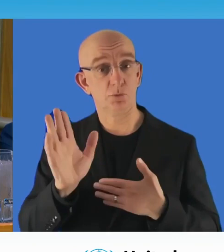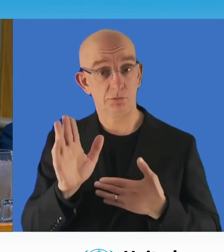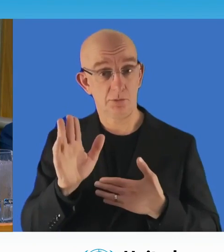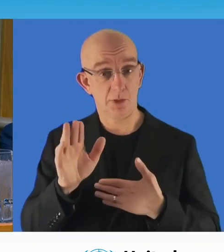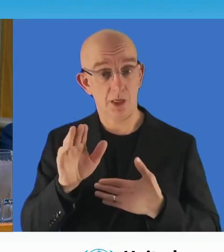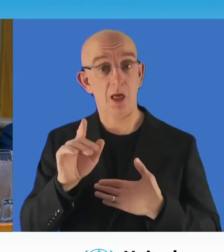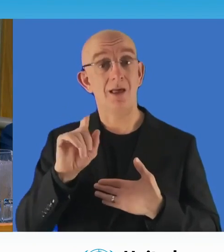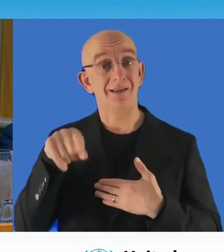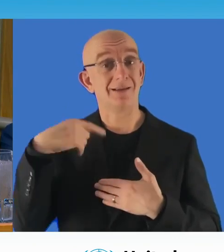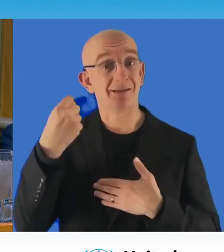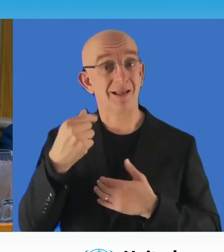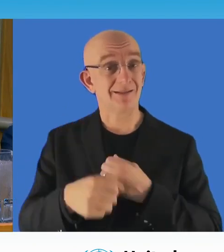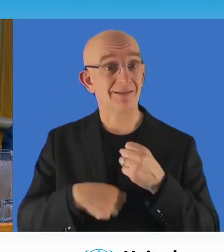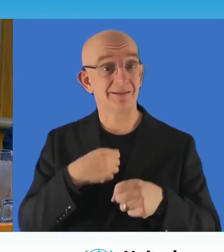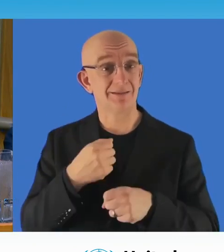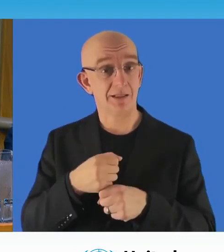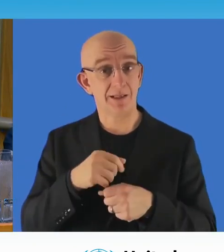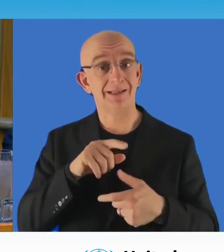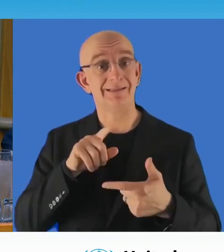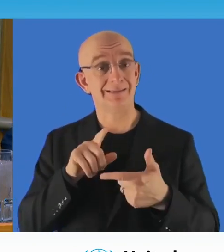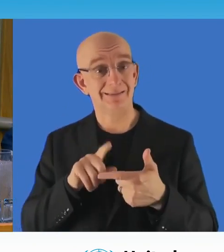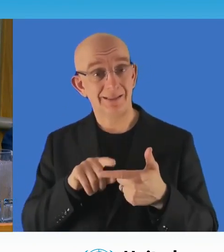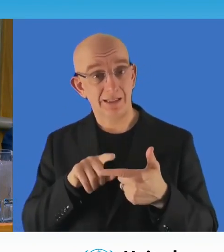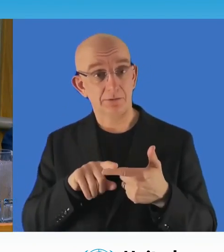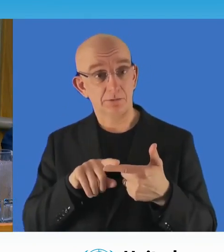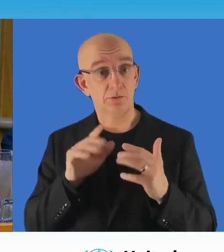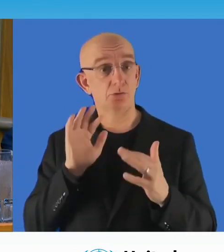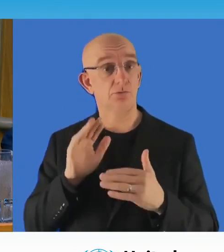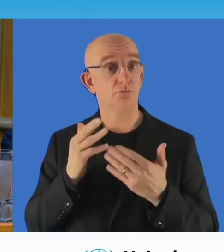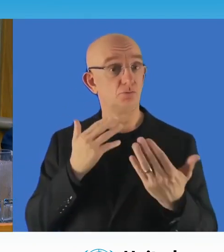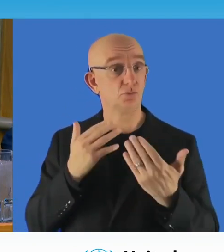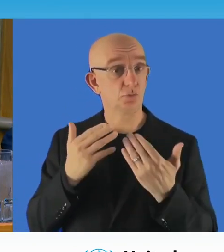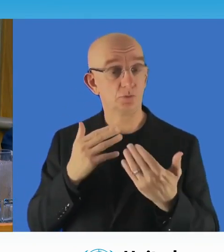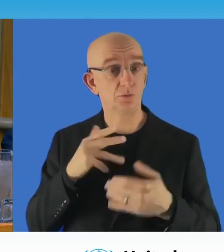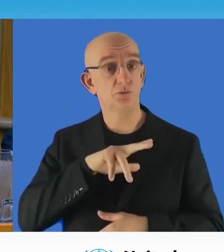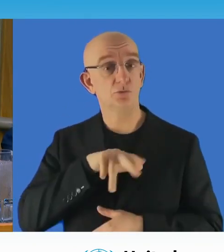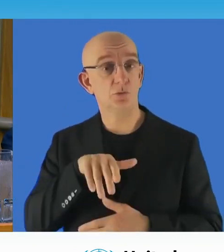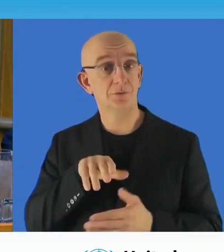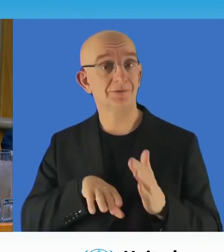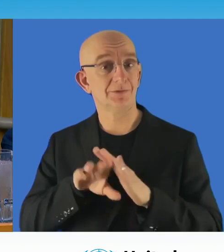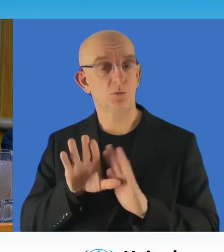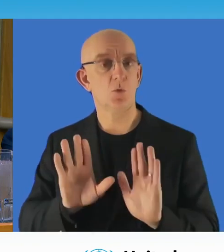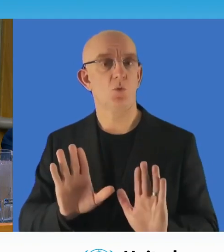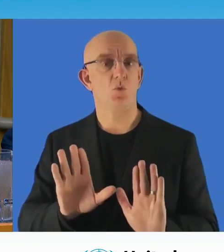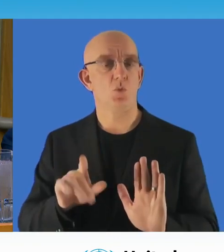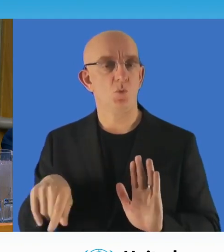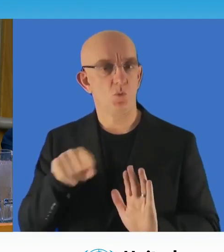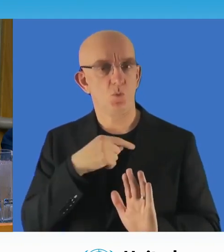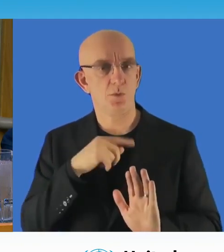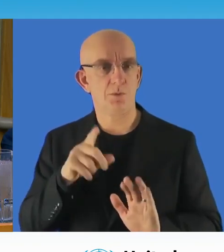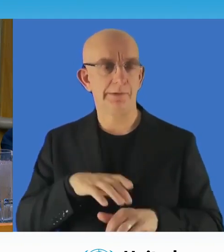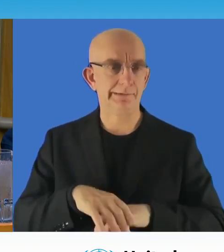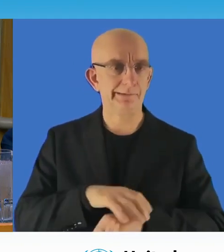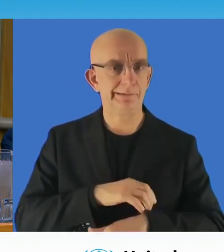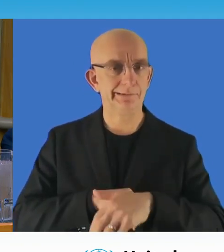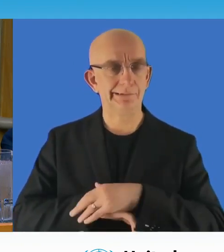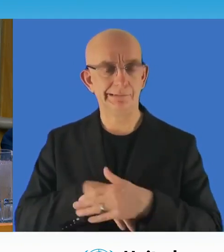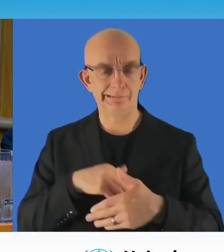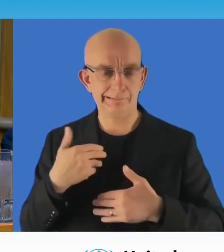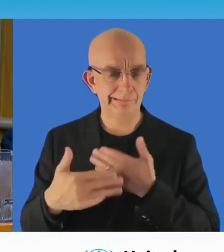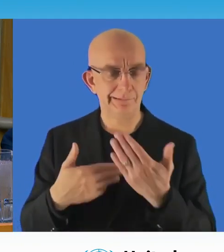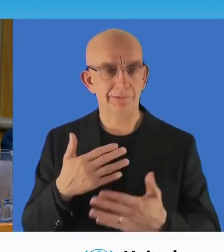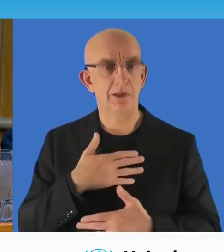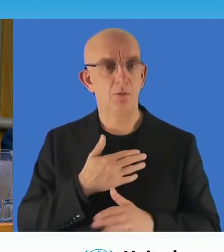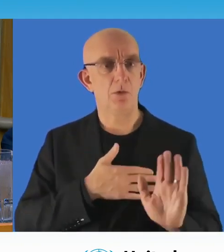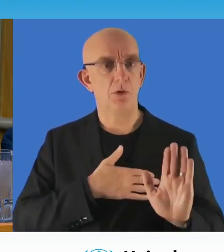actions that would truly ensure the inclusion of persons with disabilities excellencies tremendous